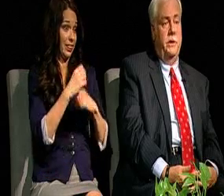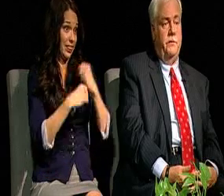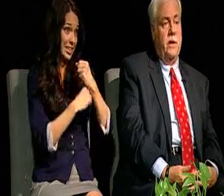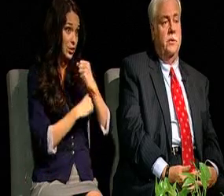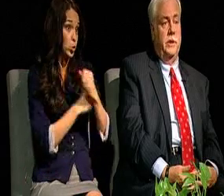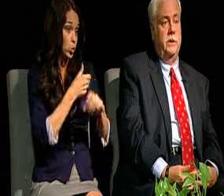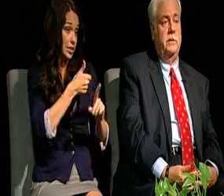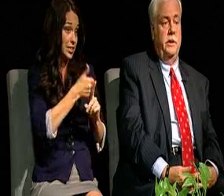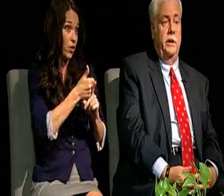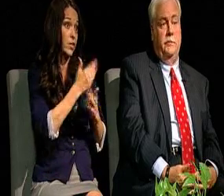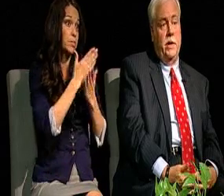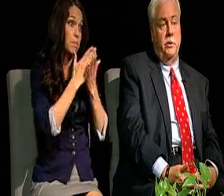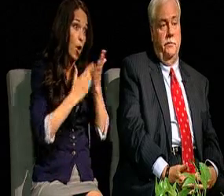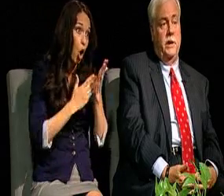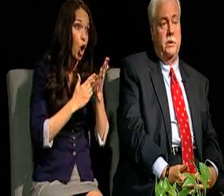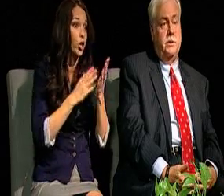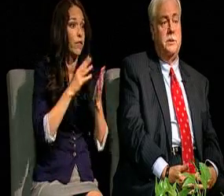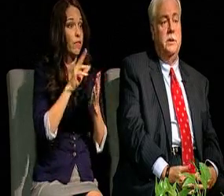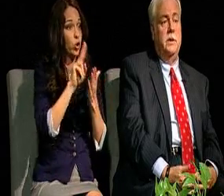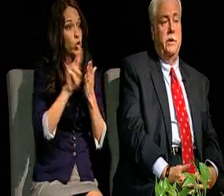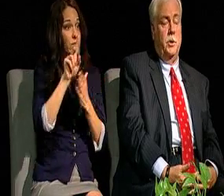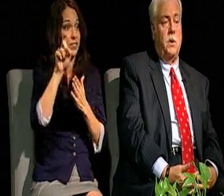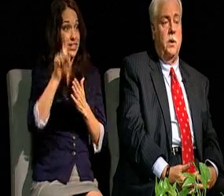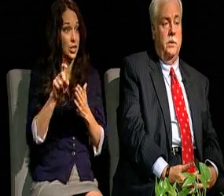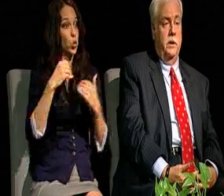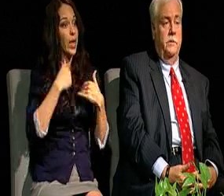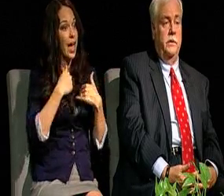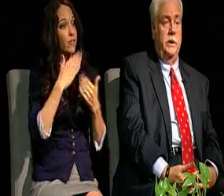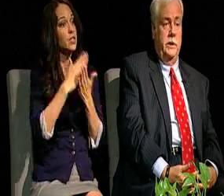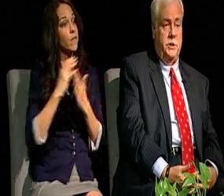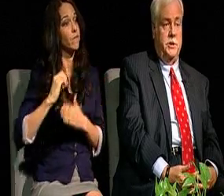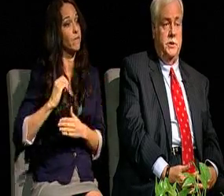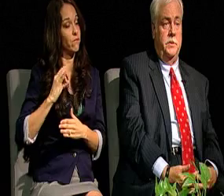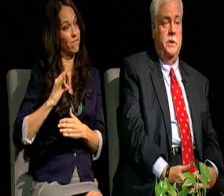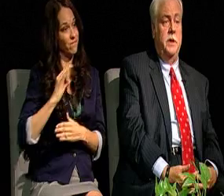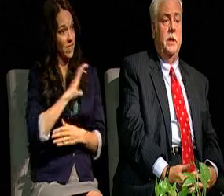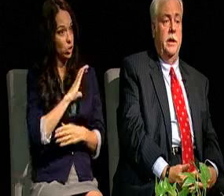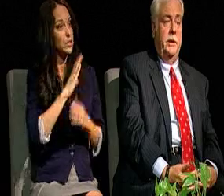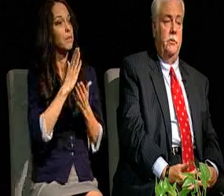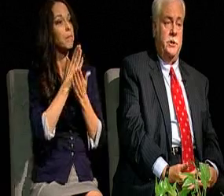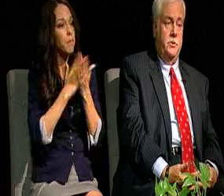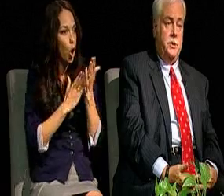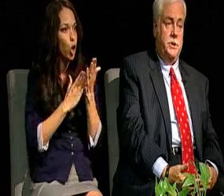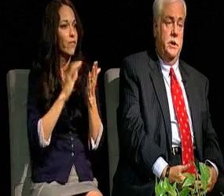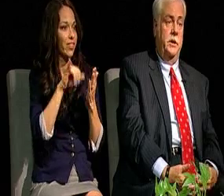we have Faculty Fellows that are part of the Institute and that research is done